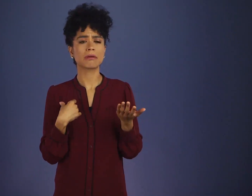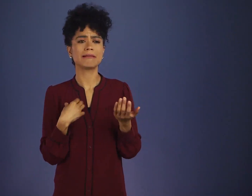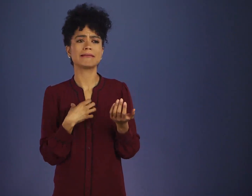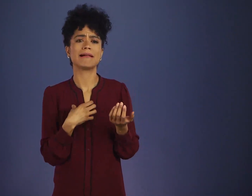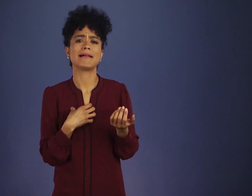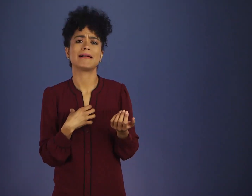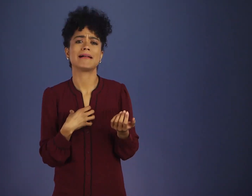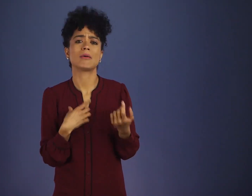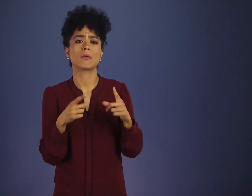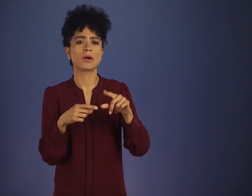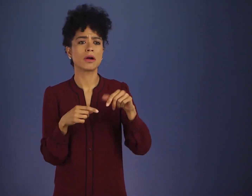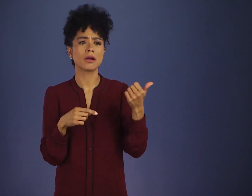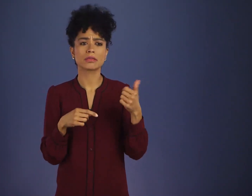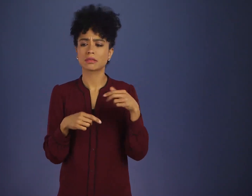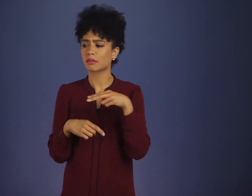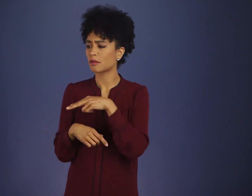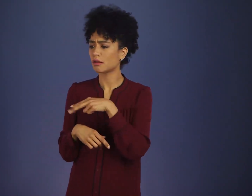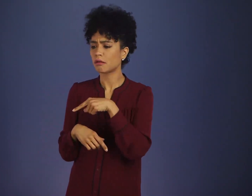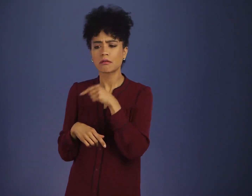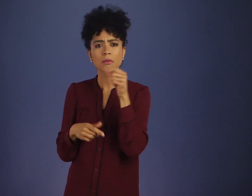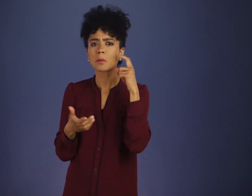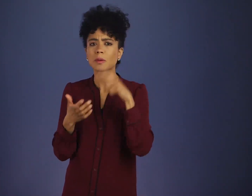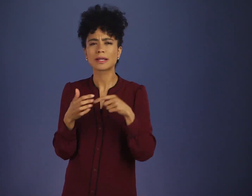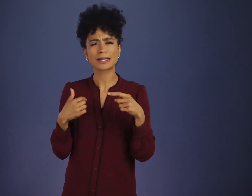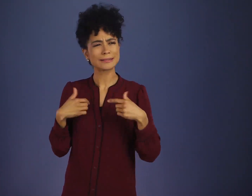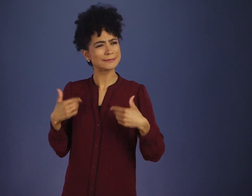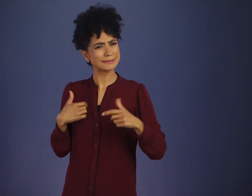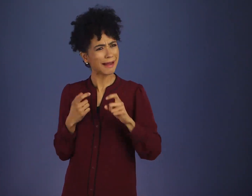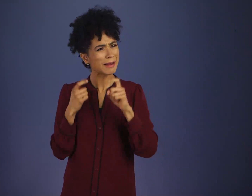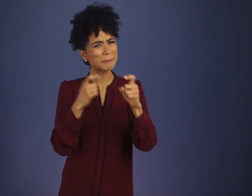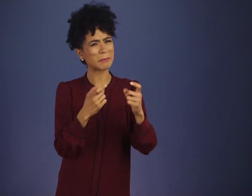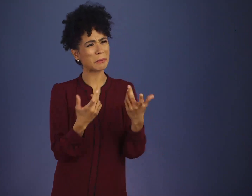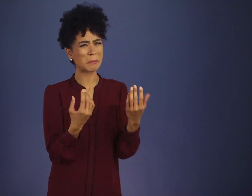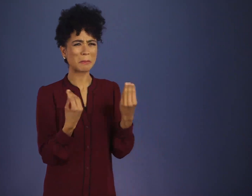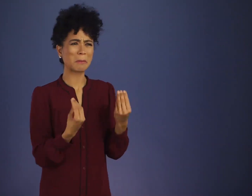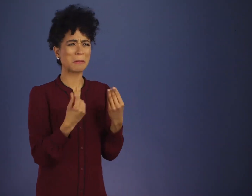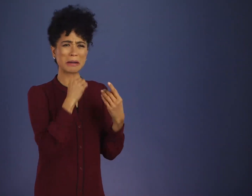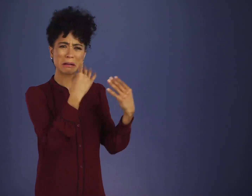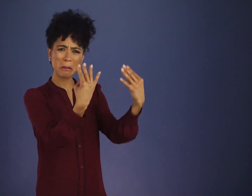Or by griping that others failed to recognize my truly exceptional abilities?